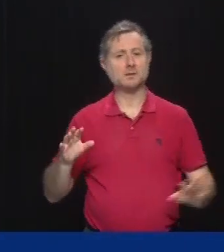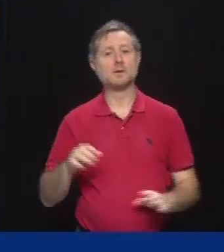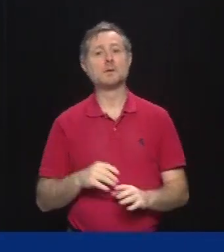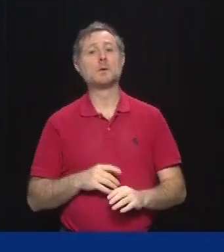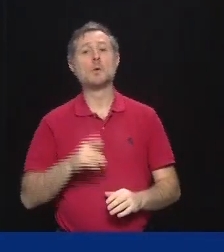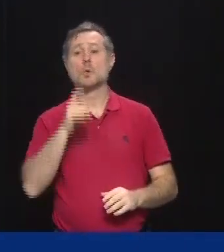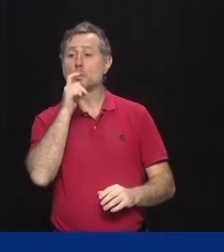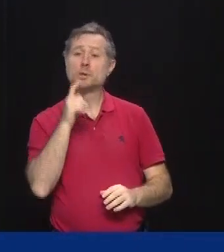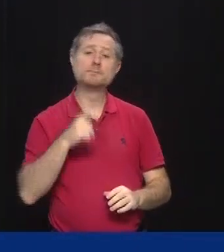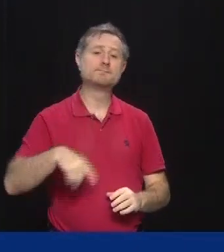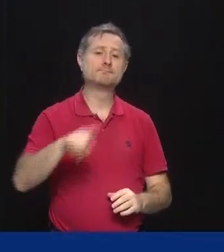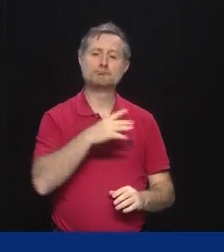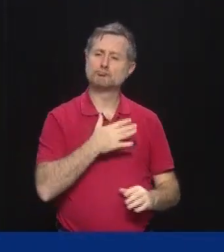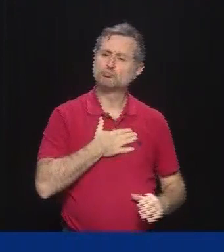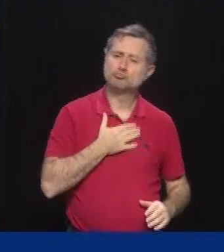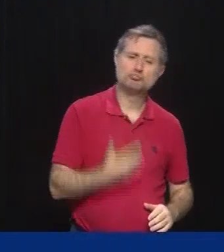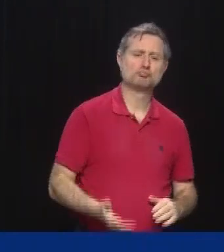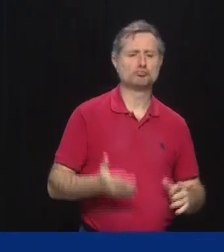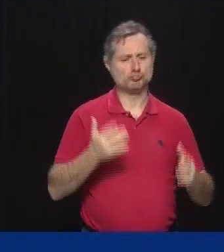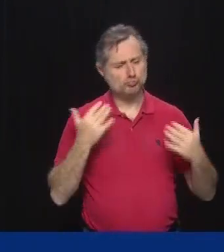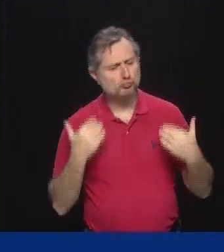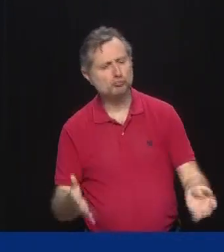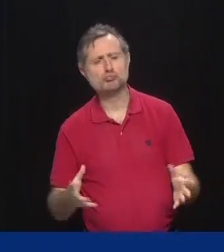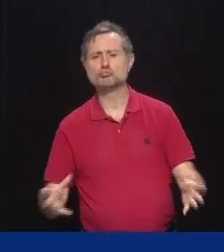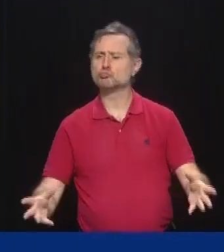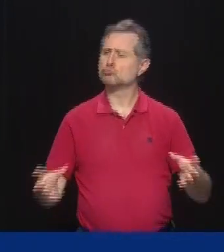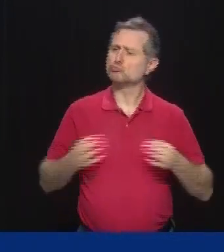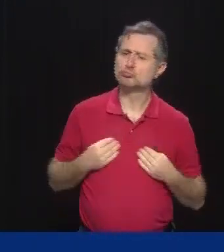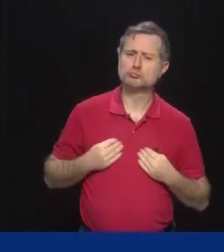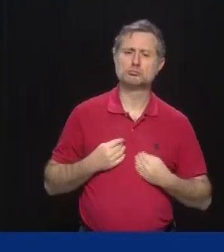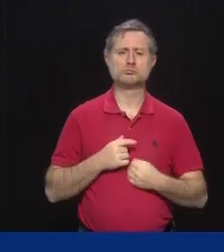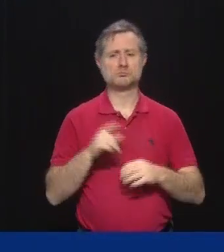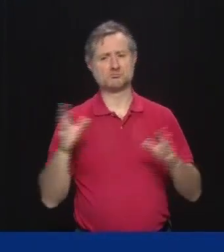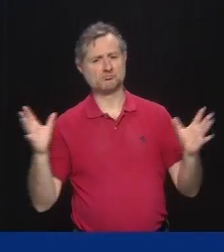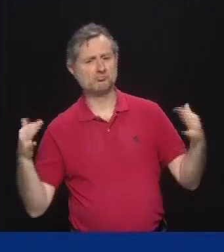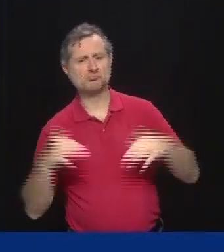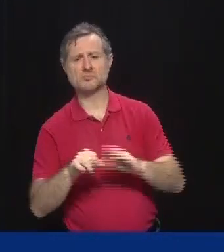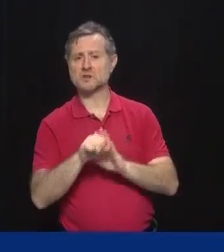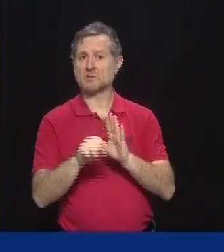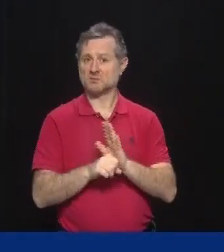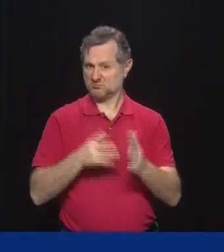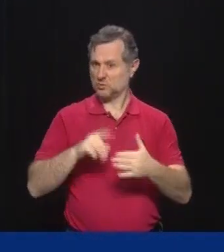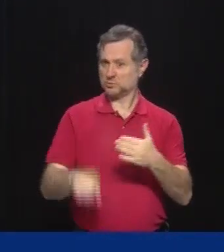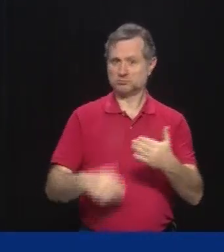THAT'S INCREDIBLE. STEPPED UP AND ALL THE HEALTH